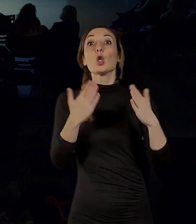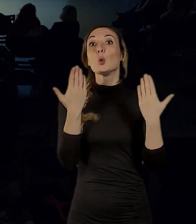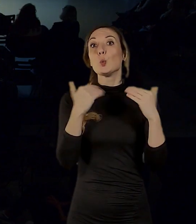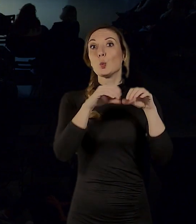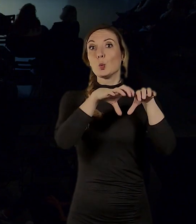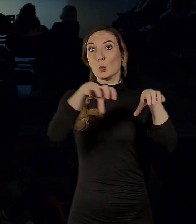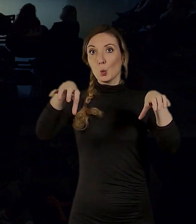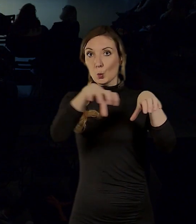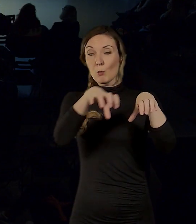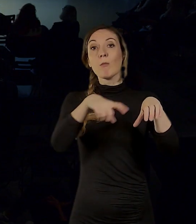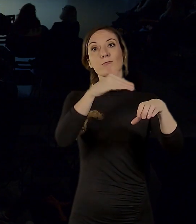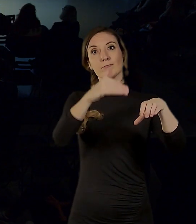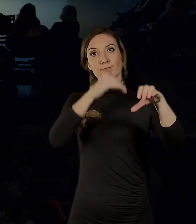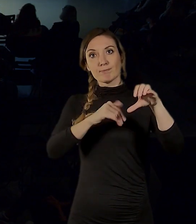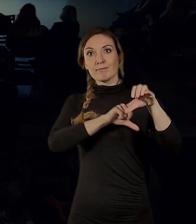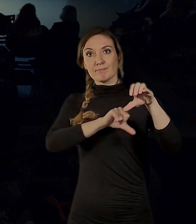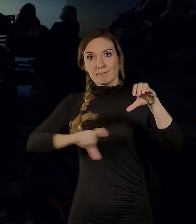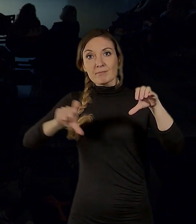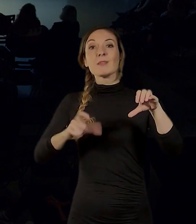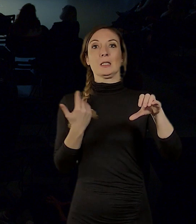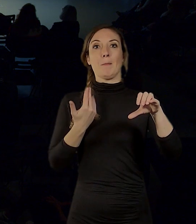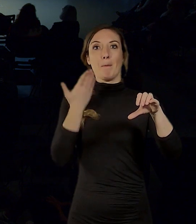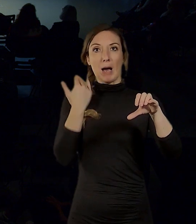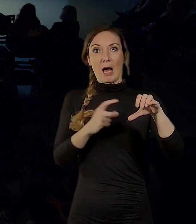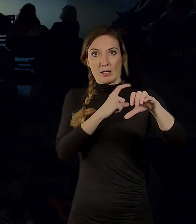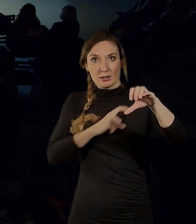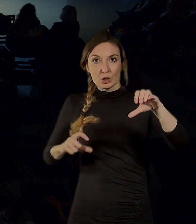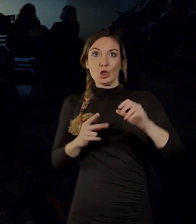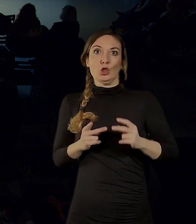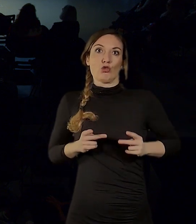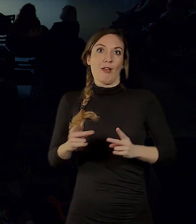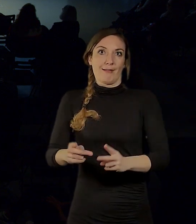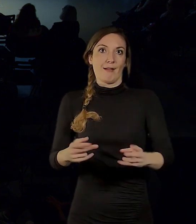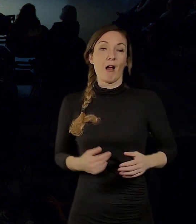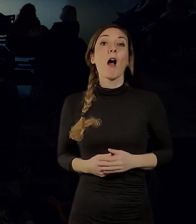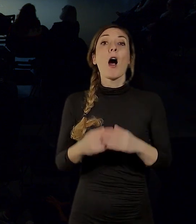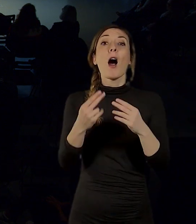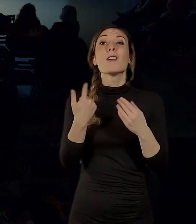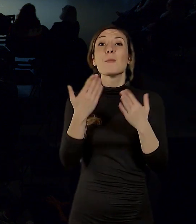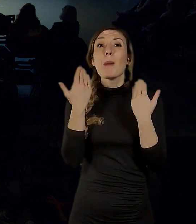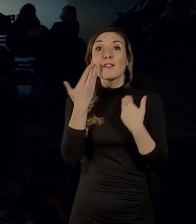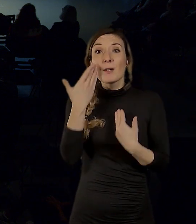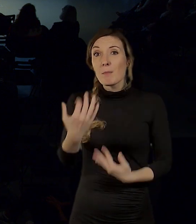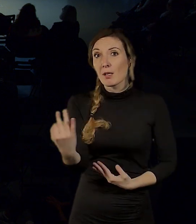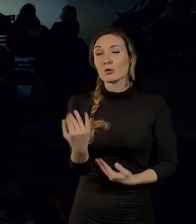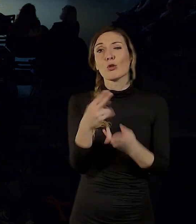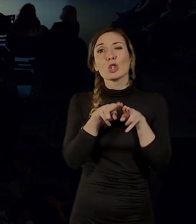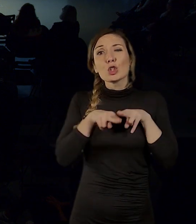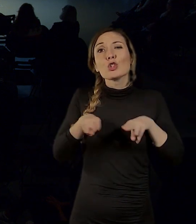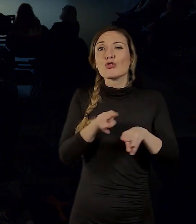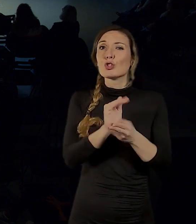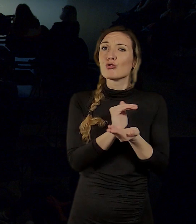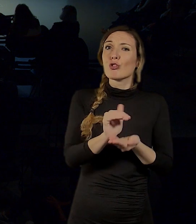So it's not a bare-bones project where only housing units would be built and nothing else.